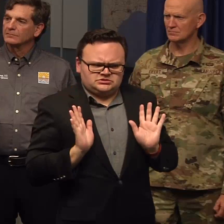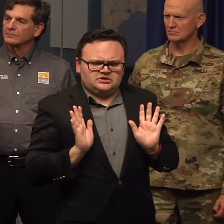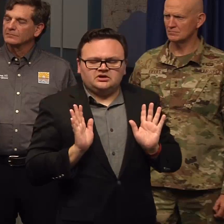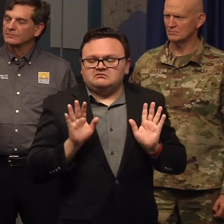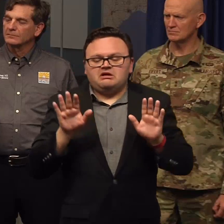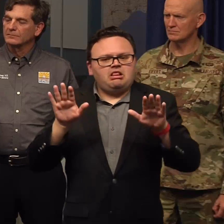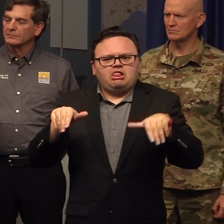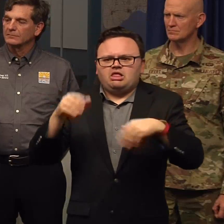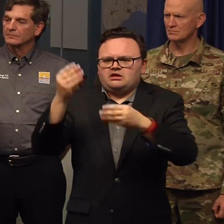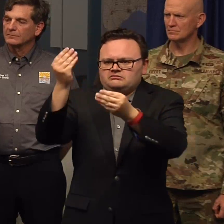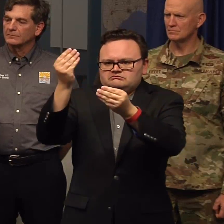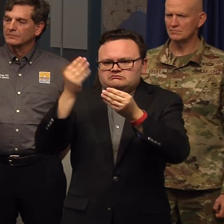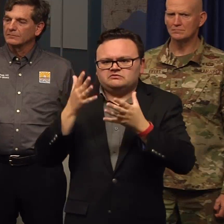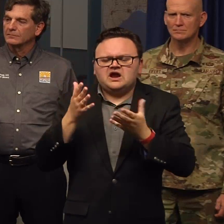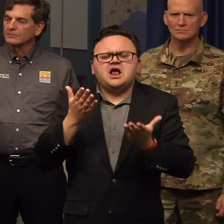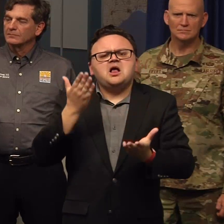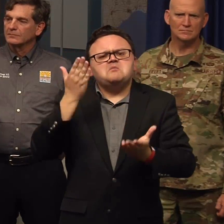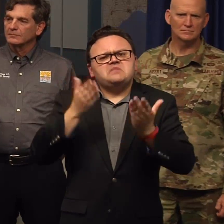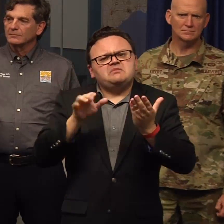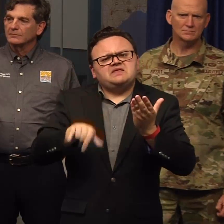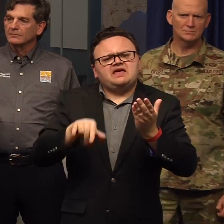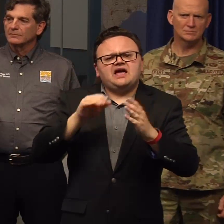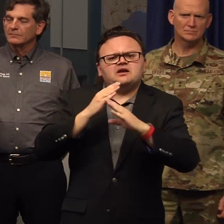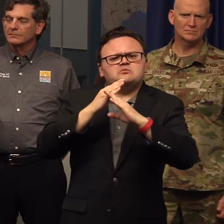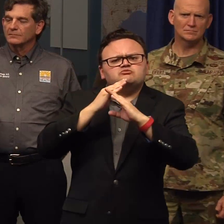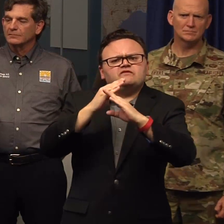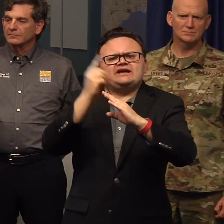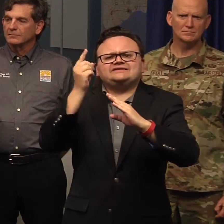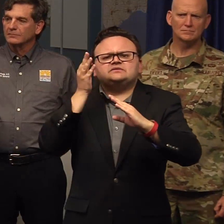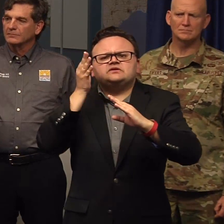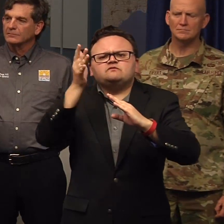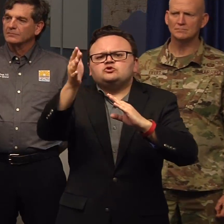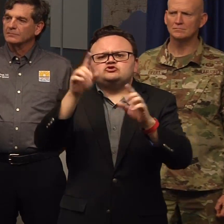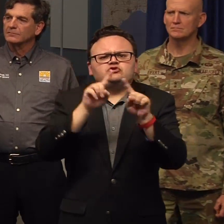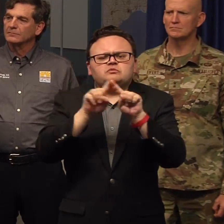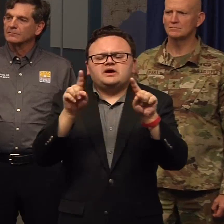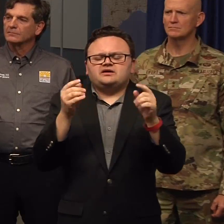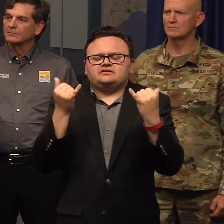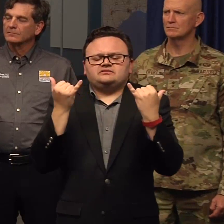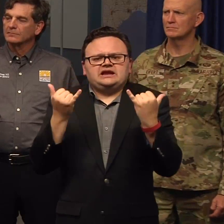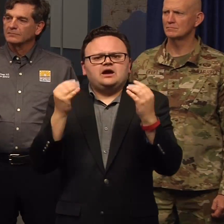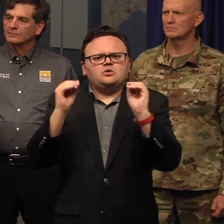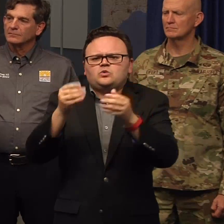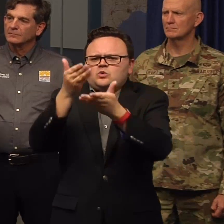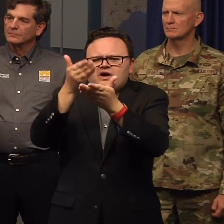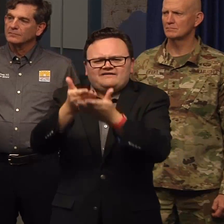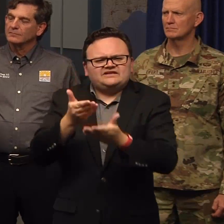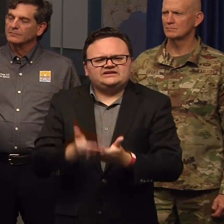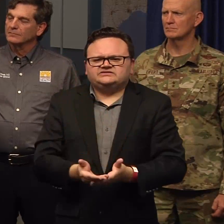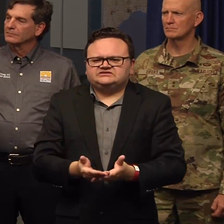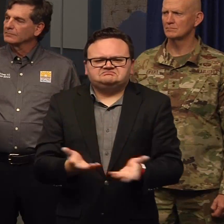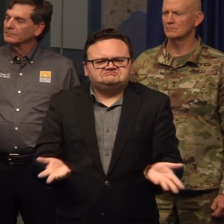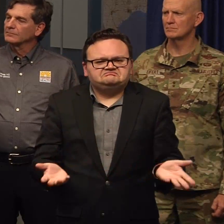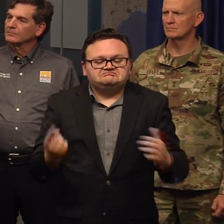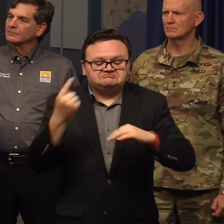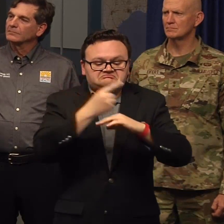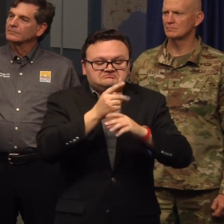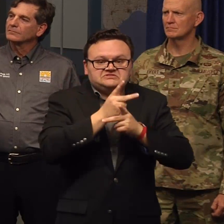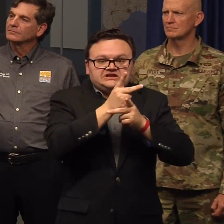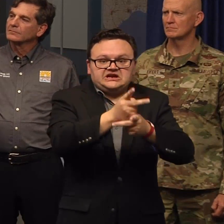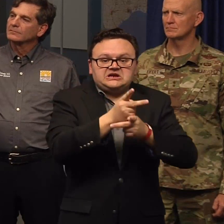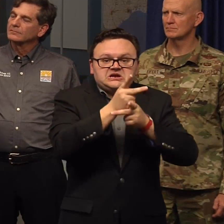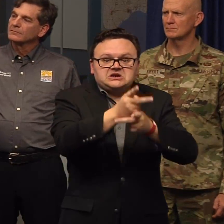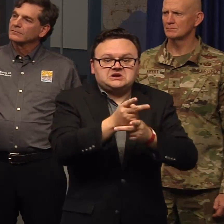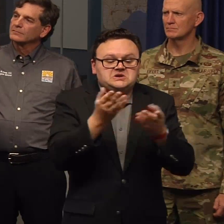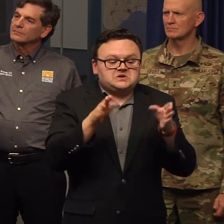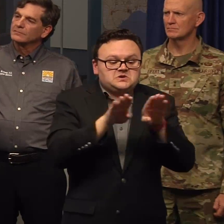SO I HAVE NOT HAD THE PUBLIC